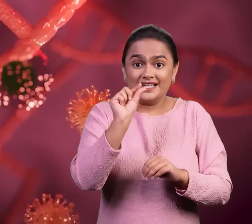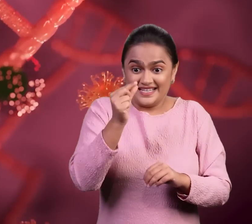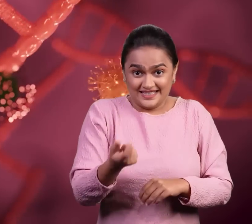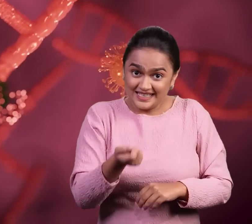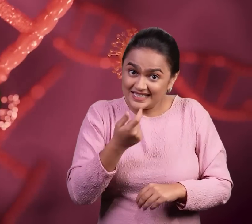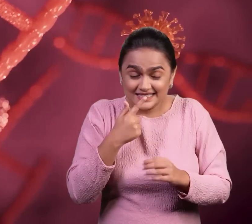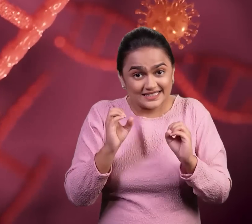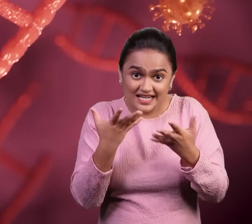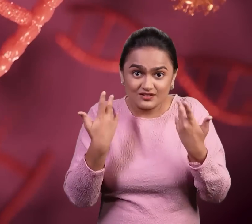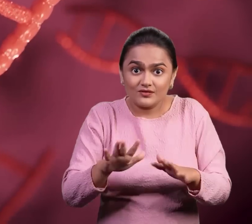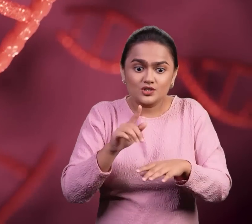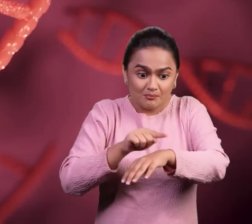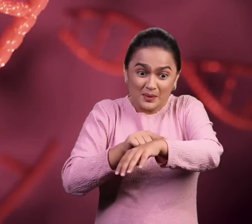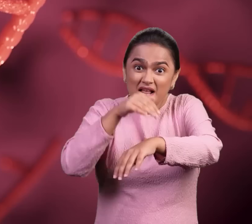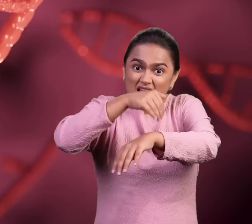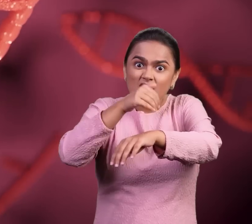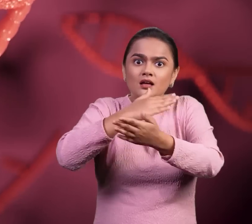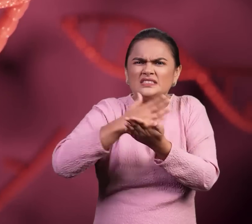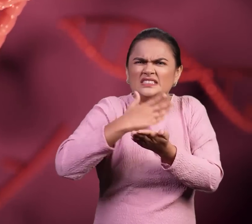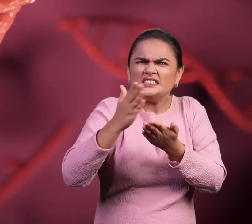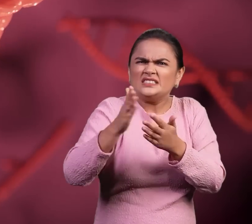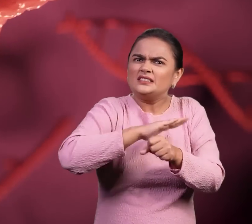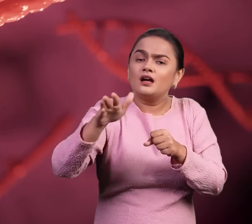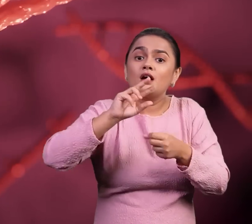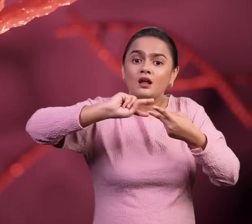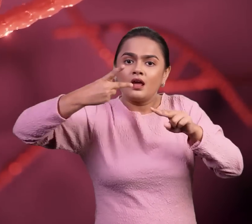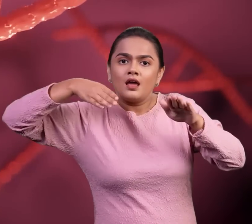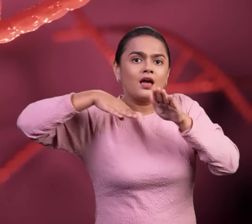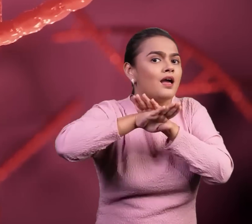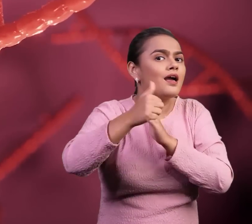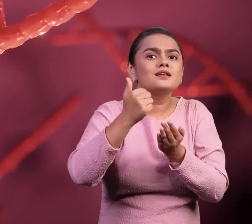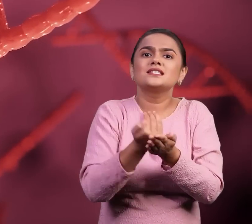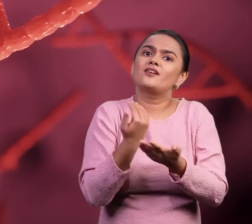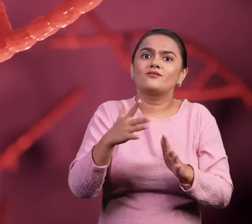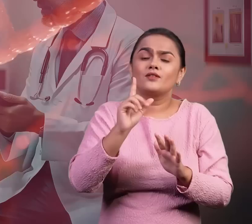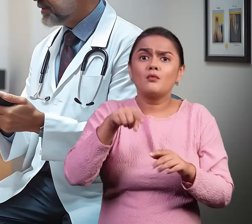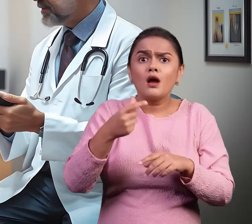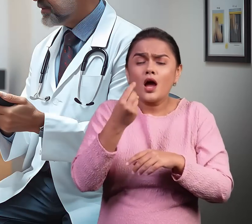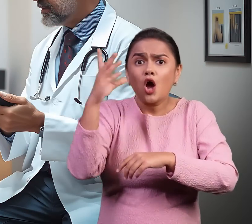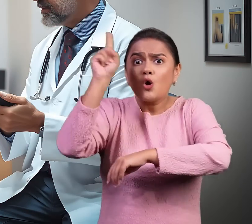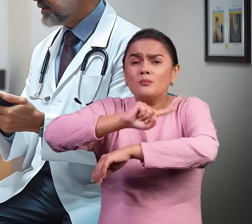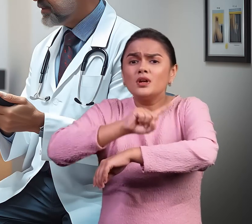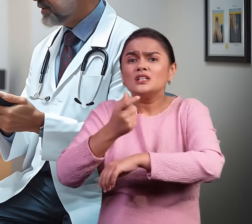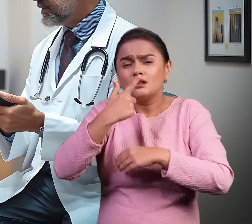Once medication starts, virus is destroyed in the bloodstream and does not enter DNA. What is the duration of the medication?